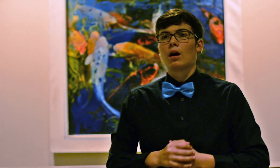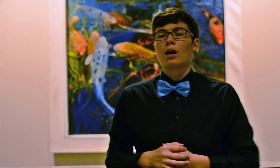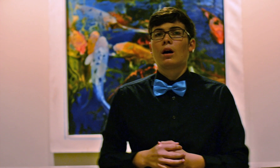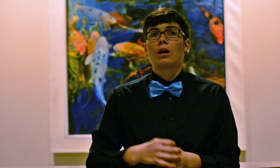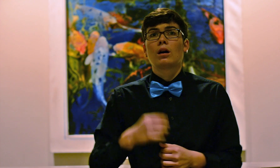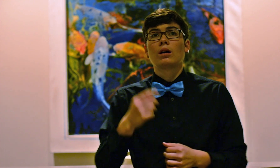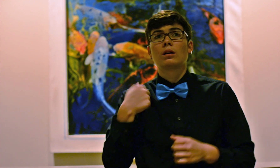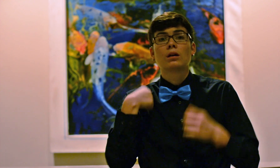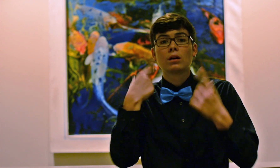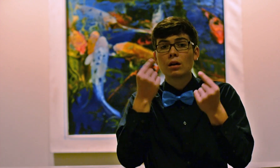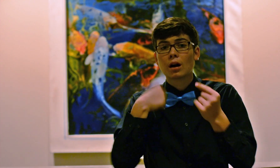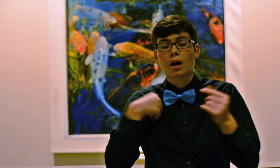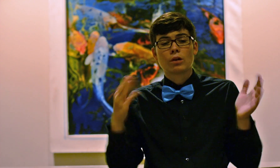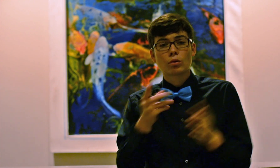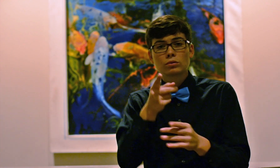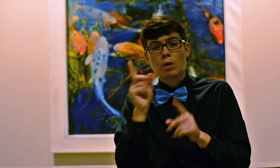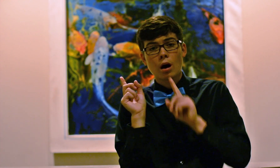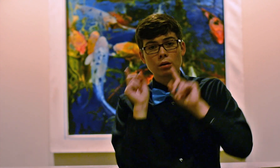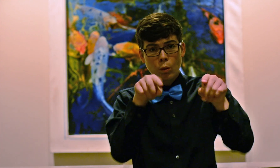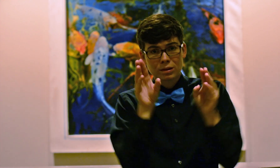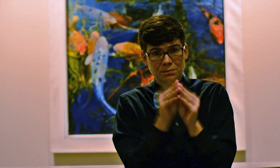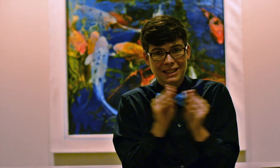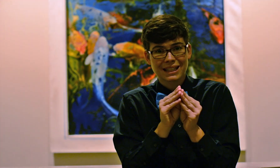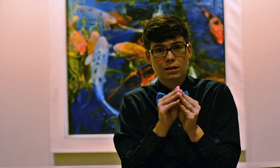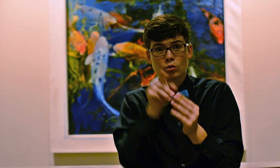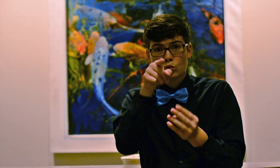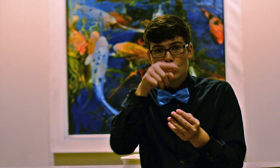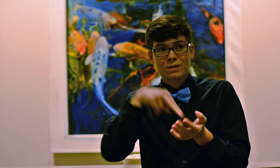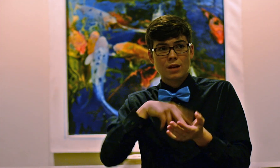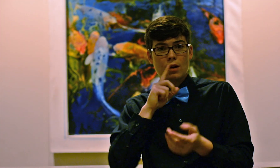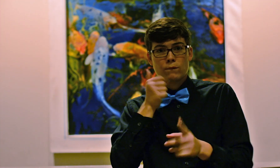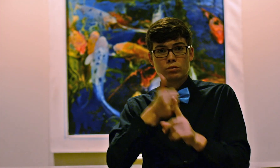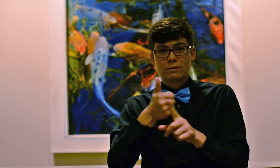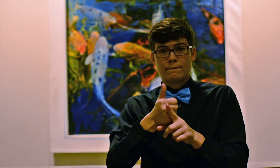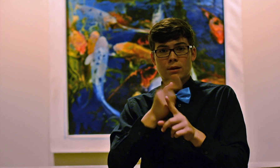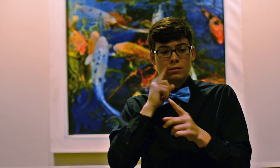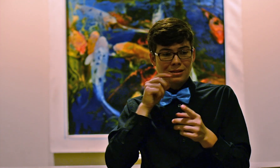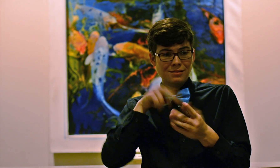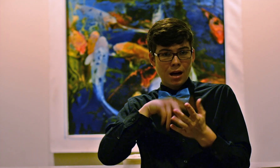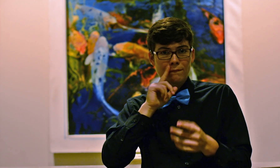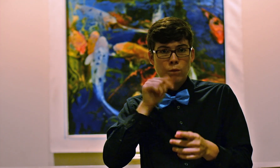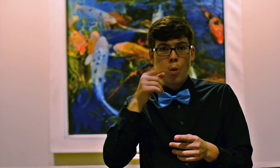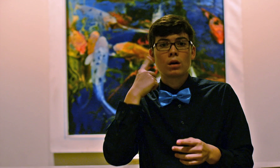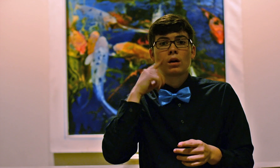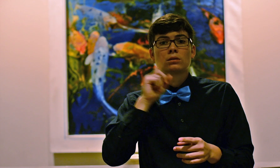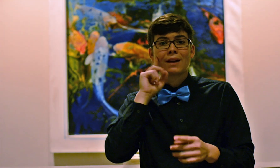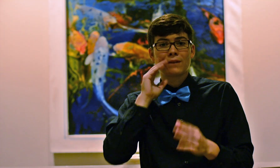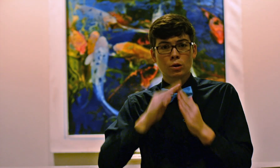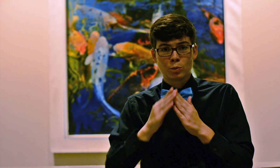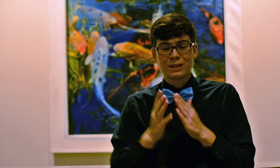I'd like to encourage you to go to the meetings, to stand for yourself, and stand for the deaf community.